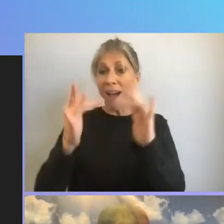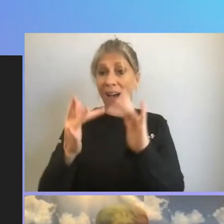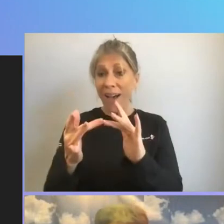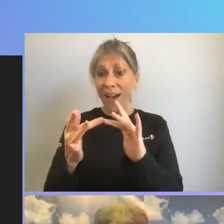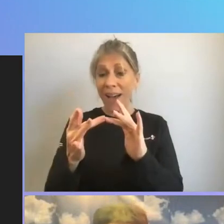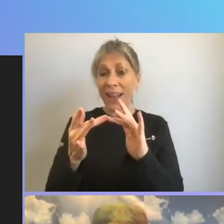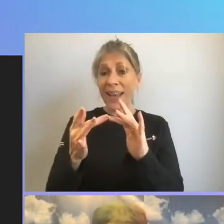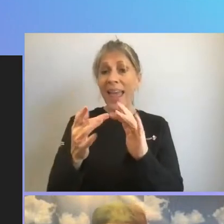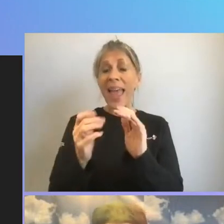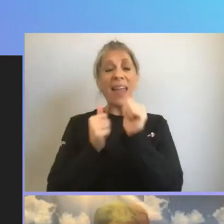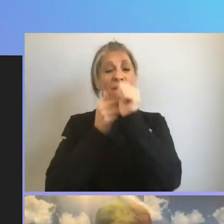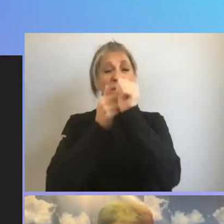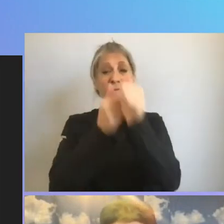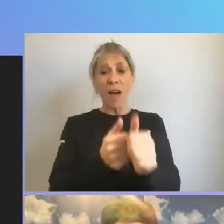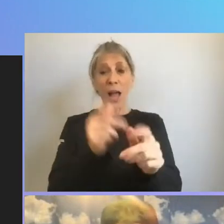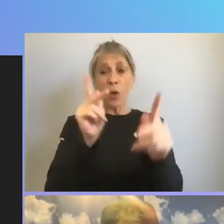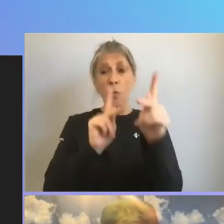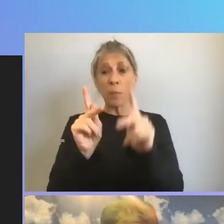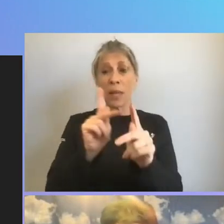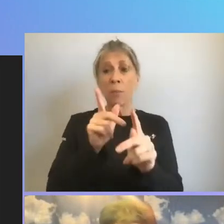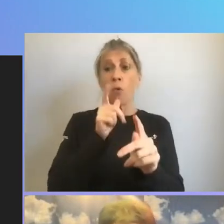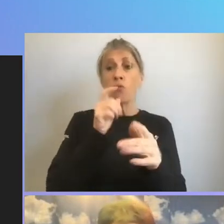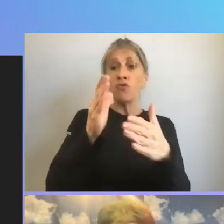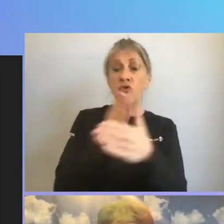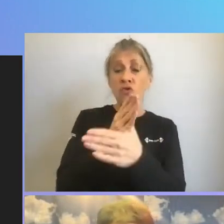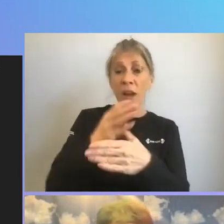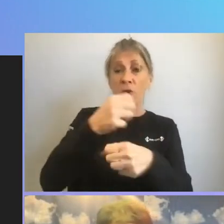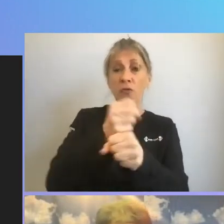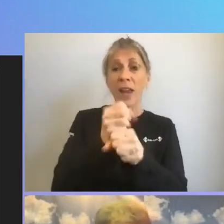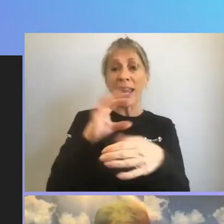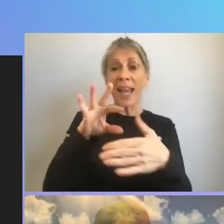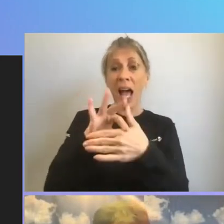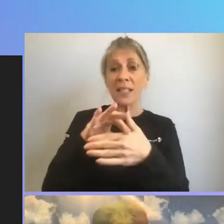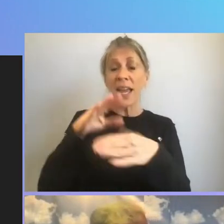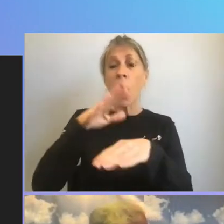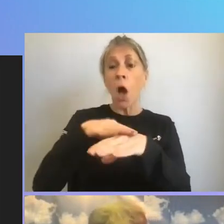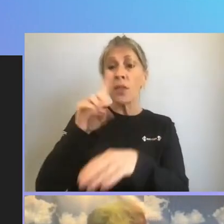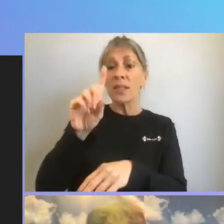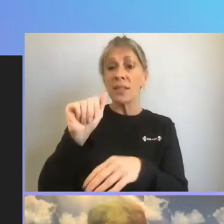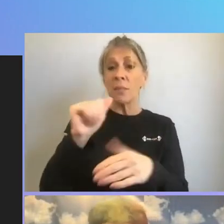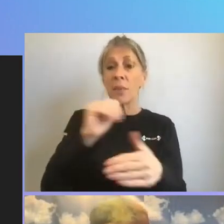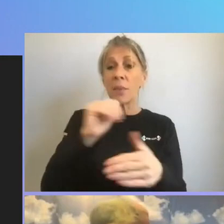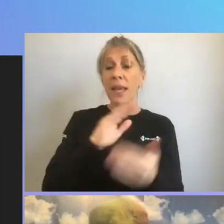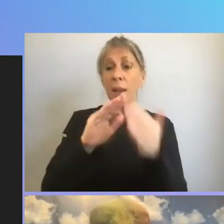intentionally follow people that share and create content on the disability community attending